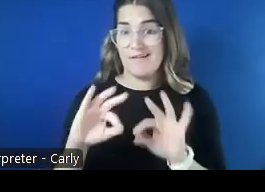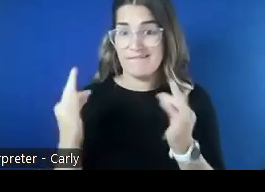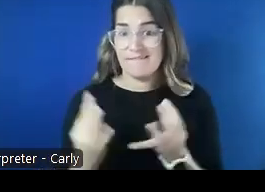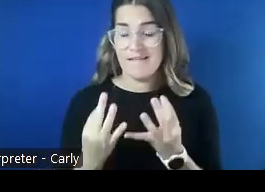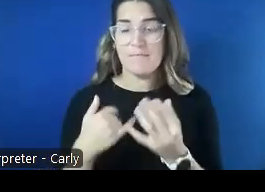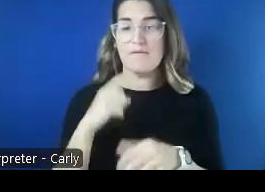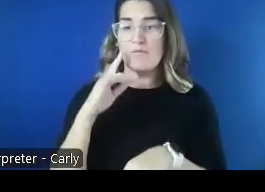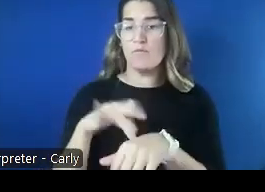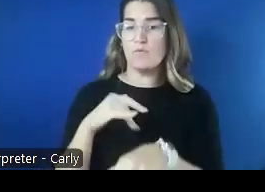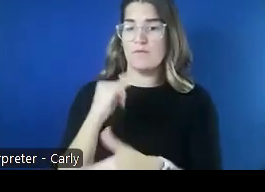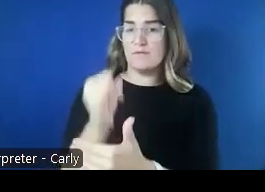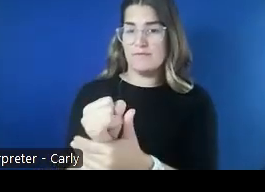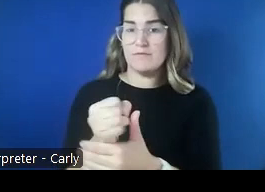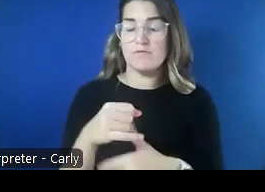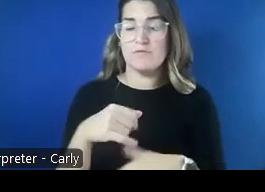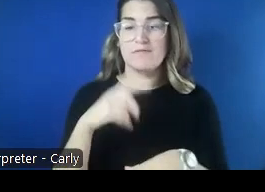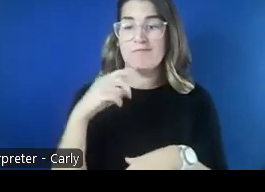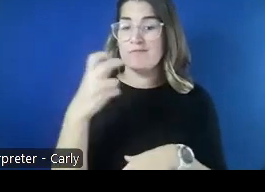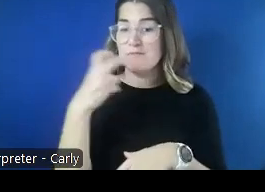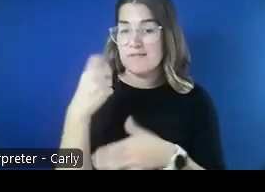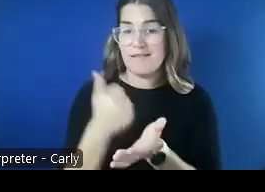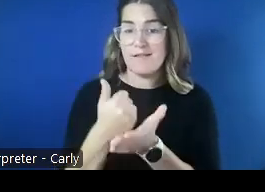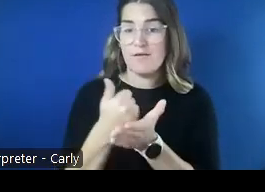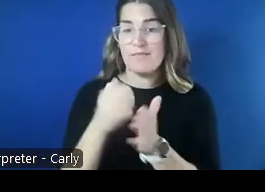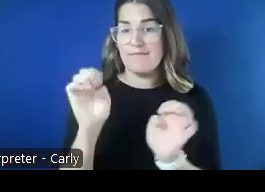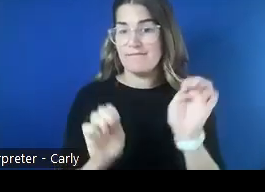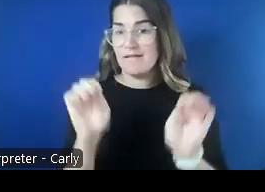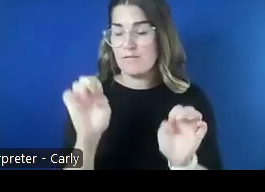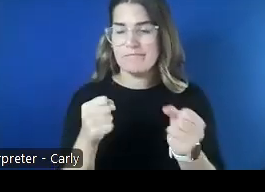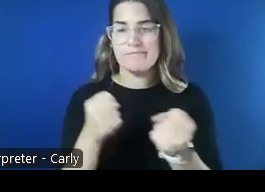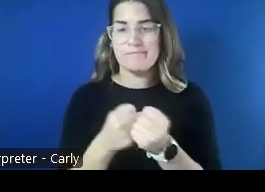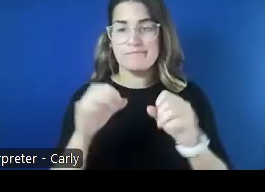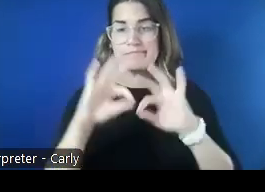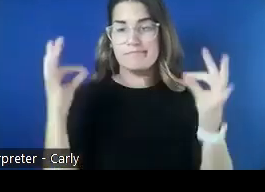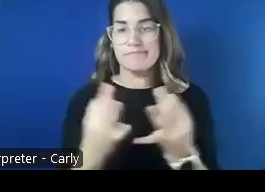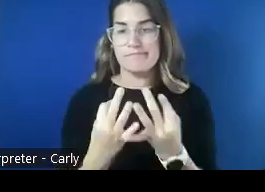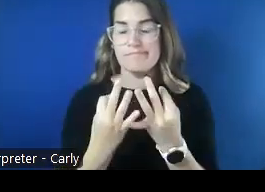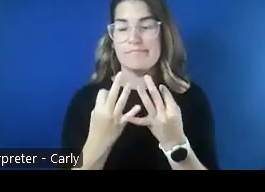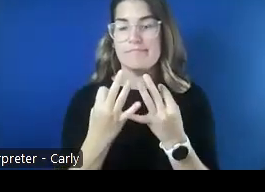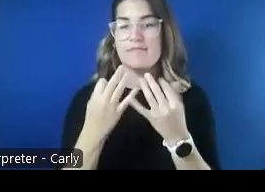intervention for a speech therapy evaluation and support the family with ways to help the